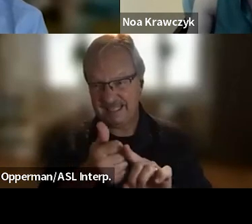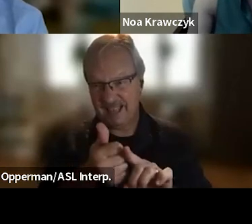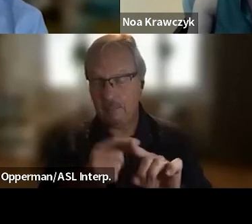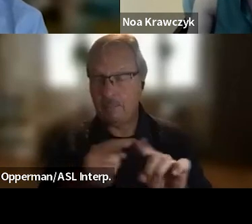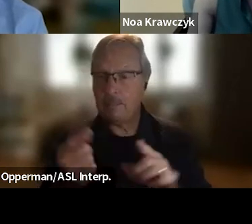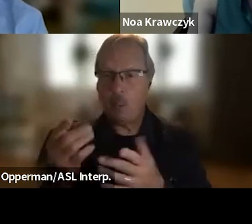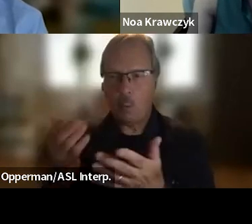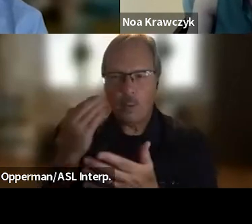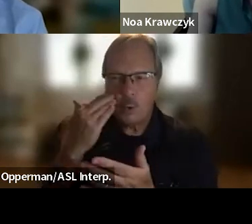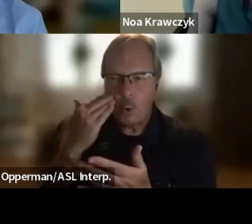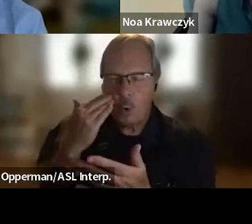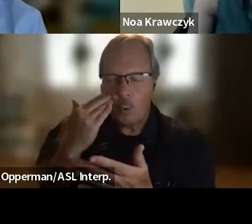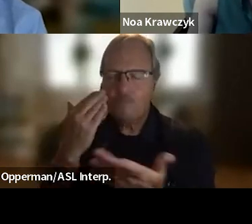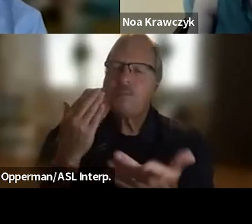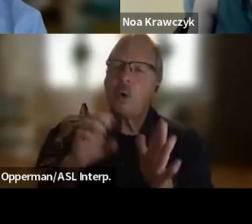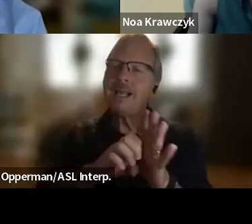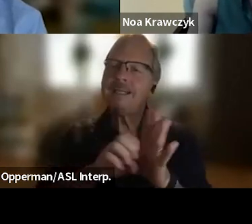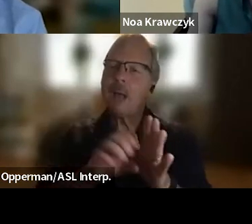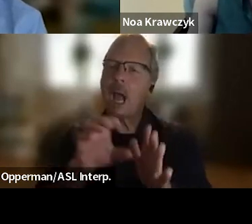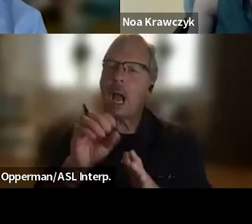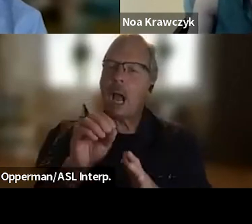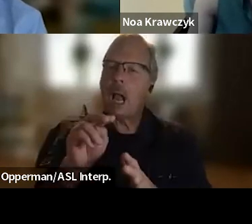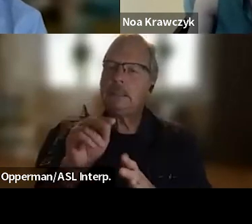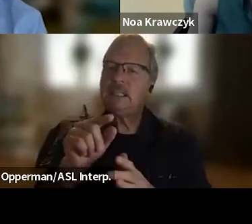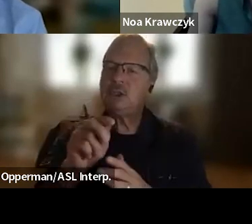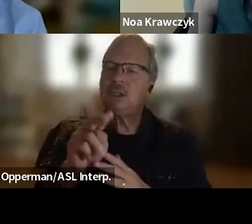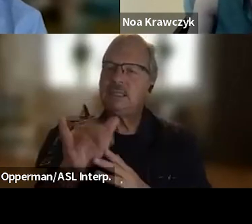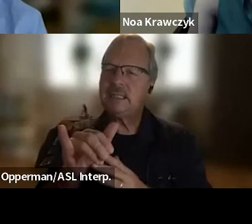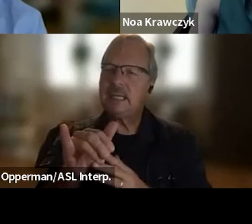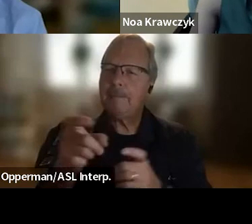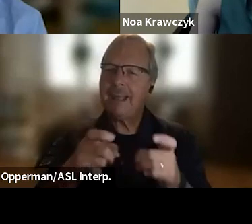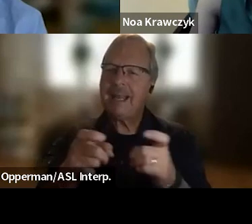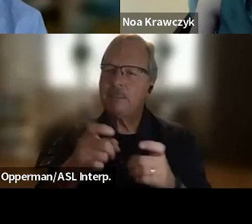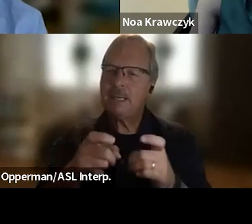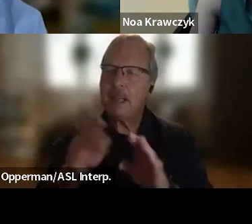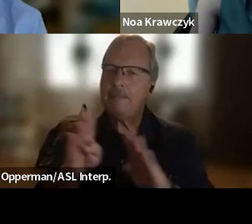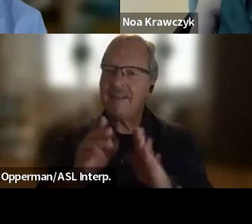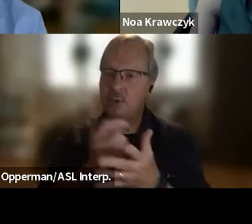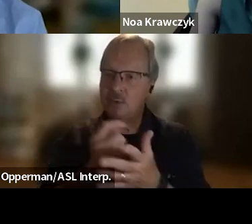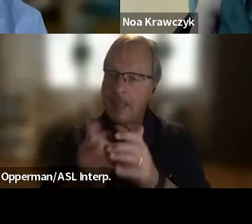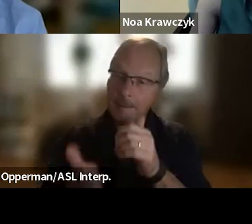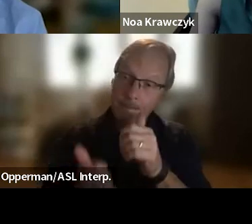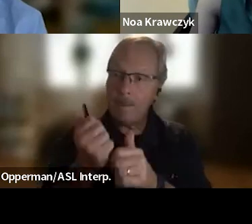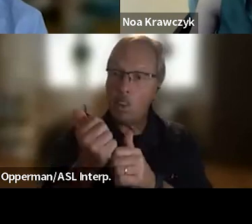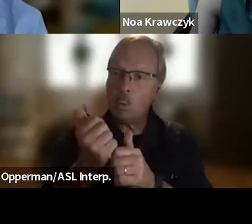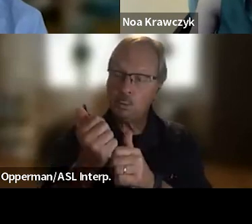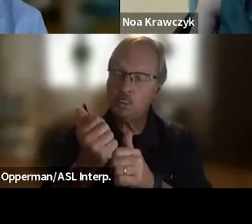So for example, contingency management is the behavioral treatment that is most evidence-based